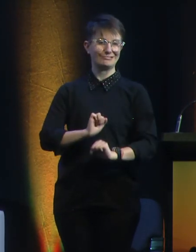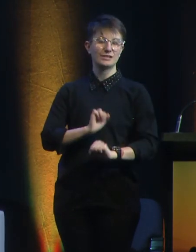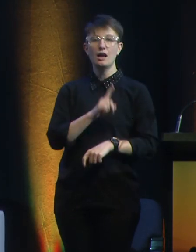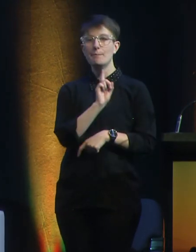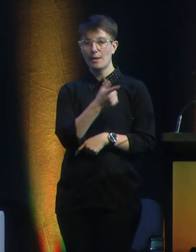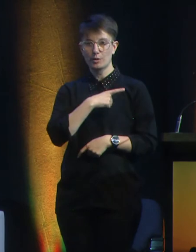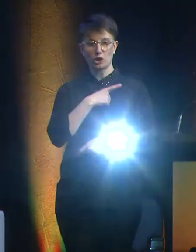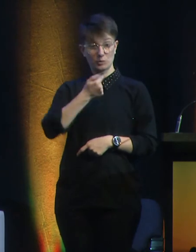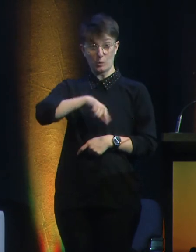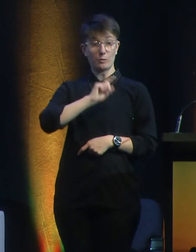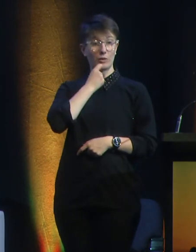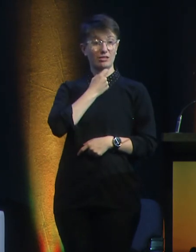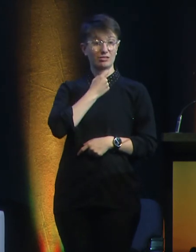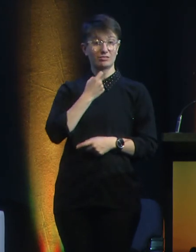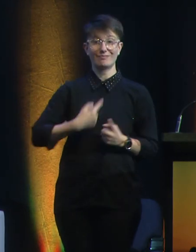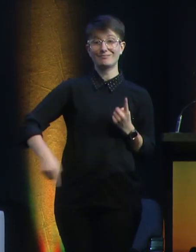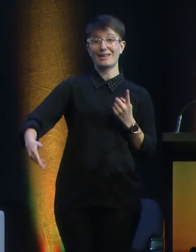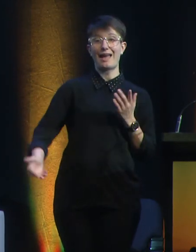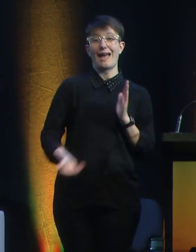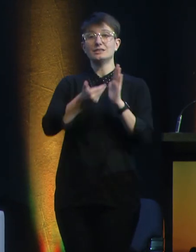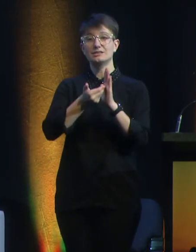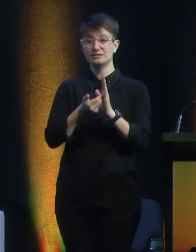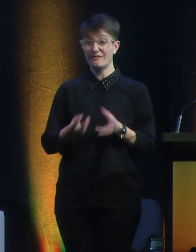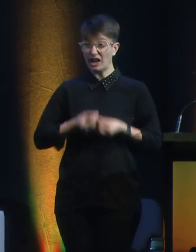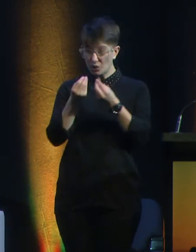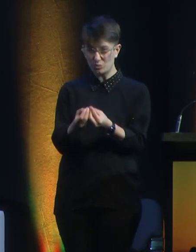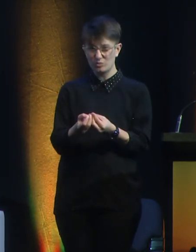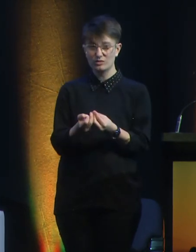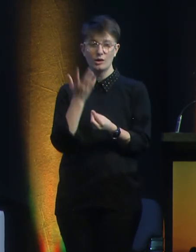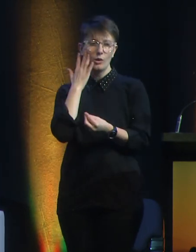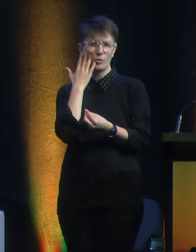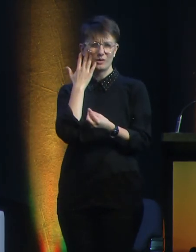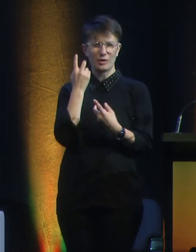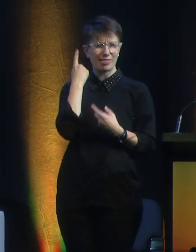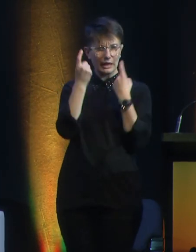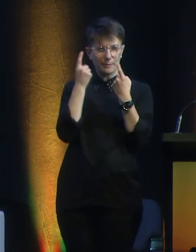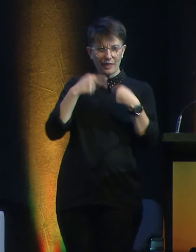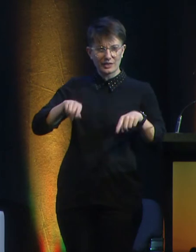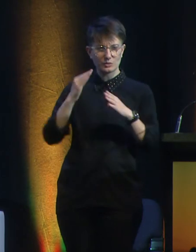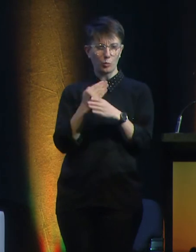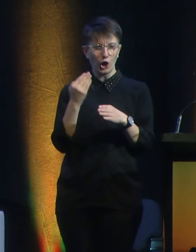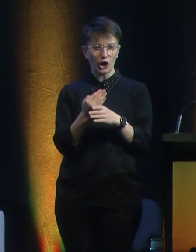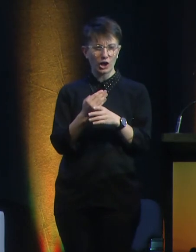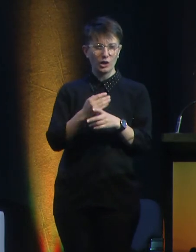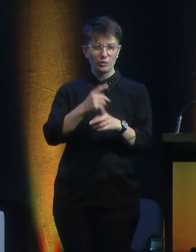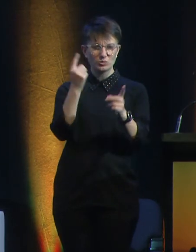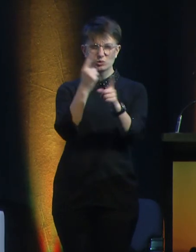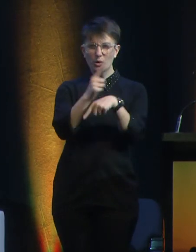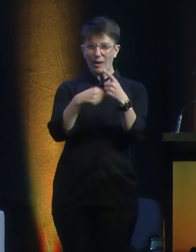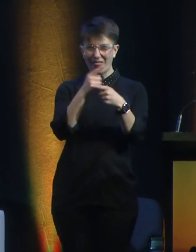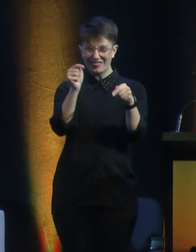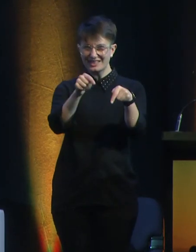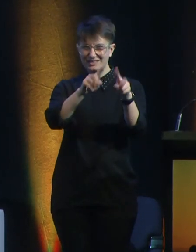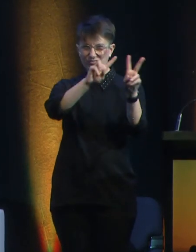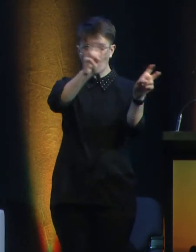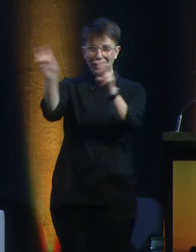value. In this kaupapa as you know we look at the values we've talked about, where as